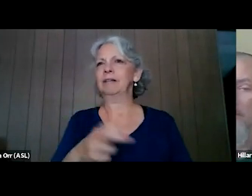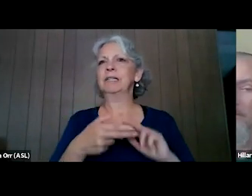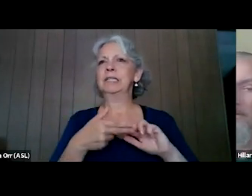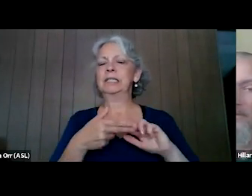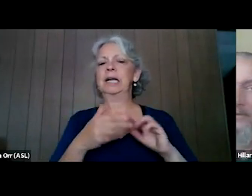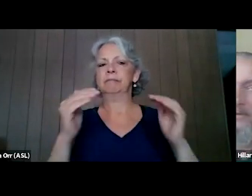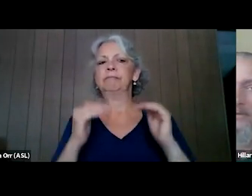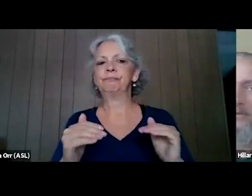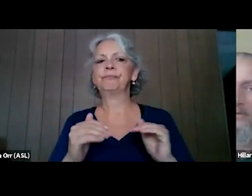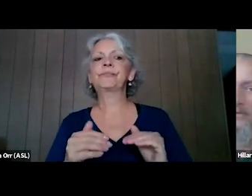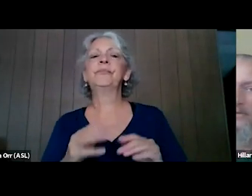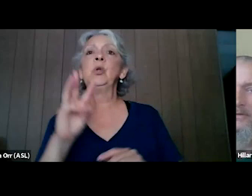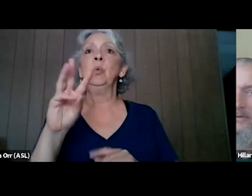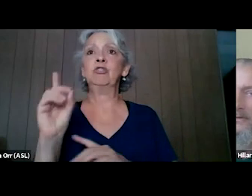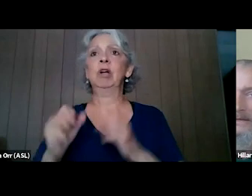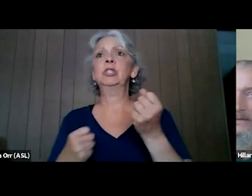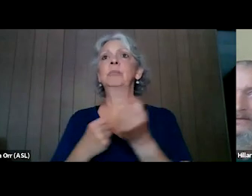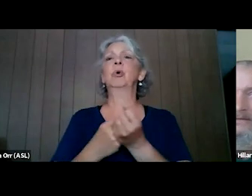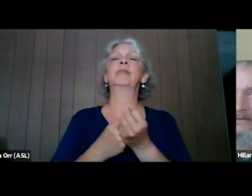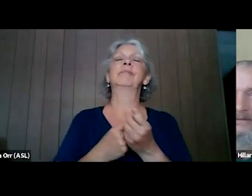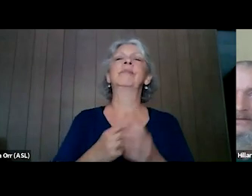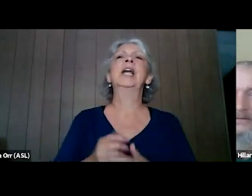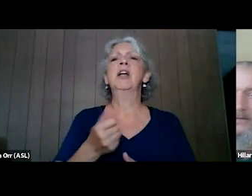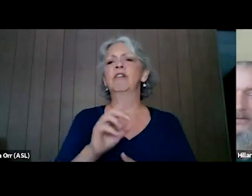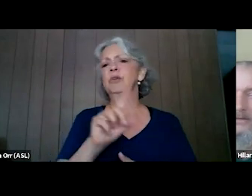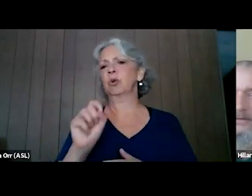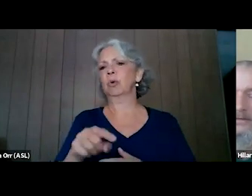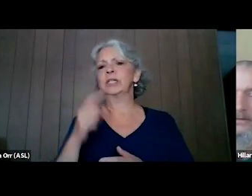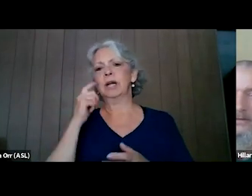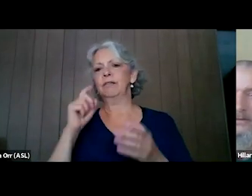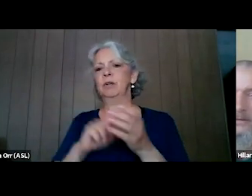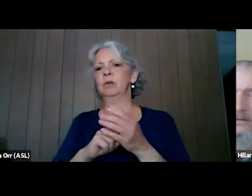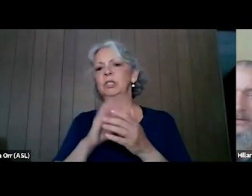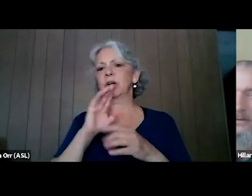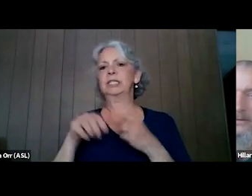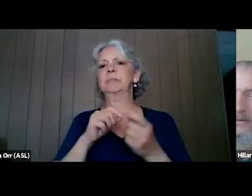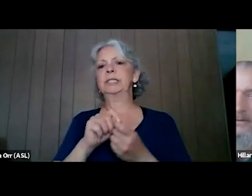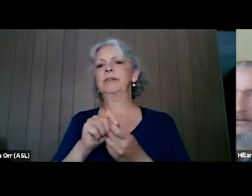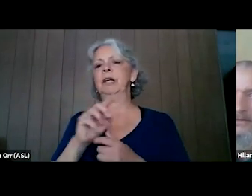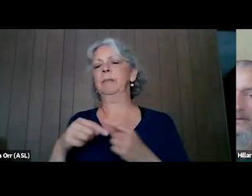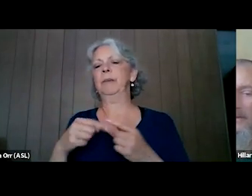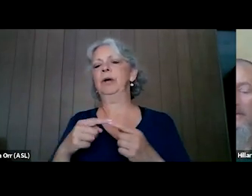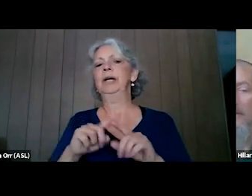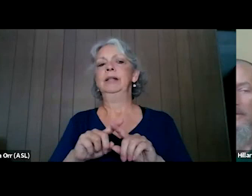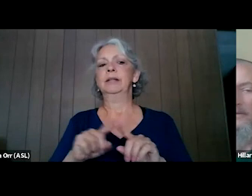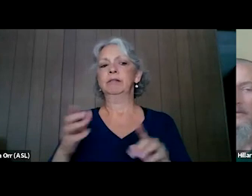we'll talk further about withdrawal support. So there were a few questions I had actually noticed talking specifically about what the difference for like a xylazine withdrawal